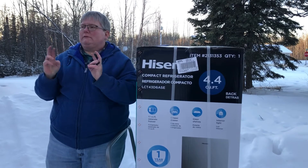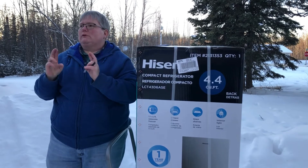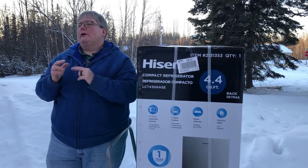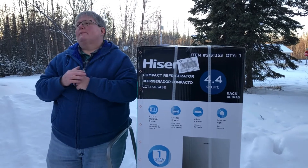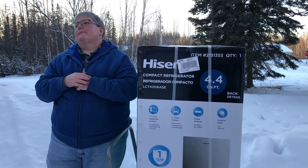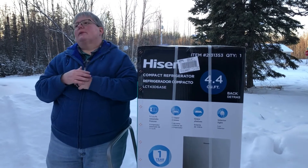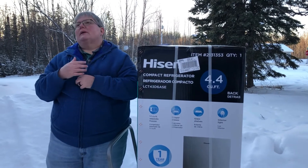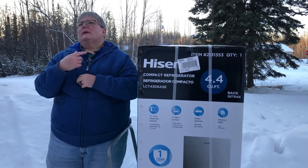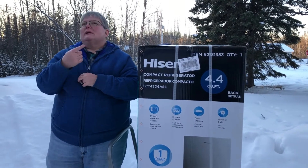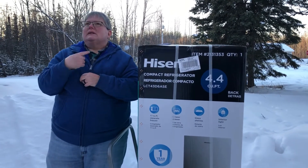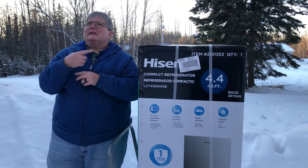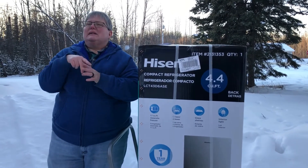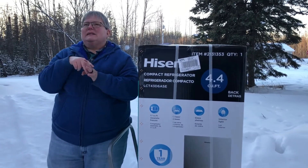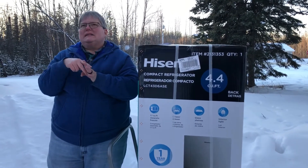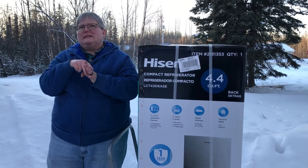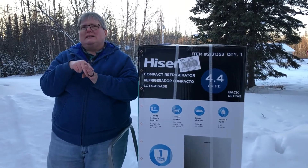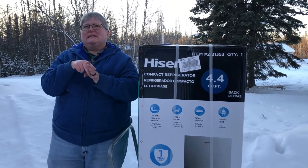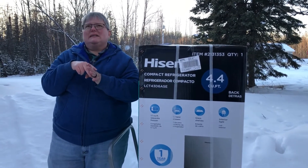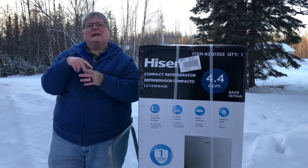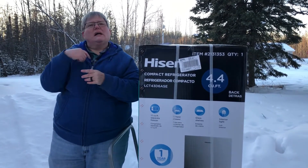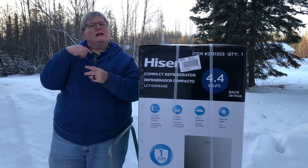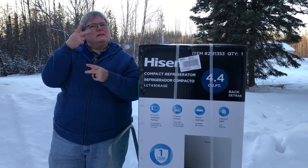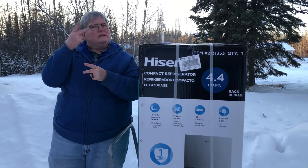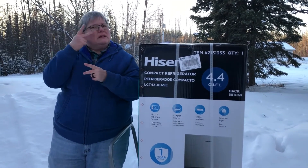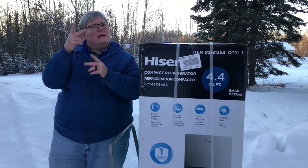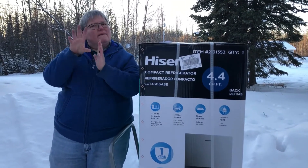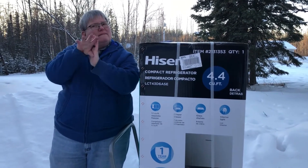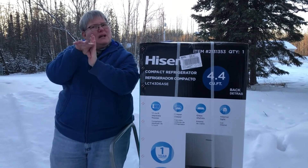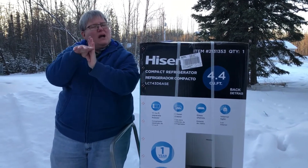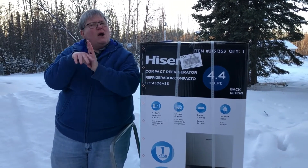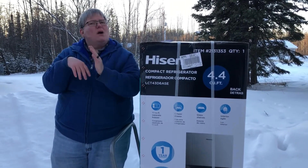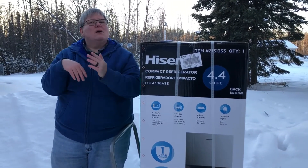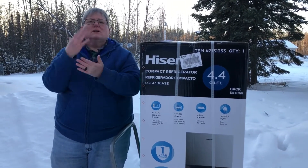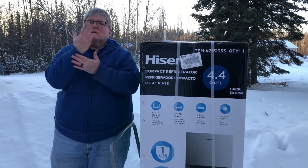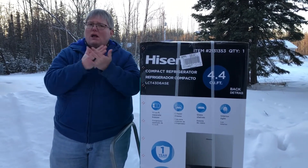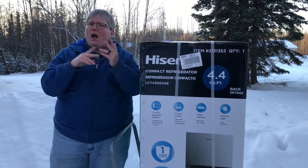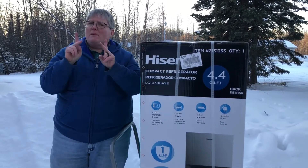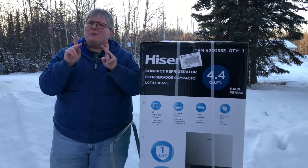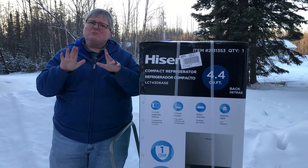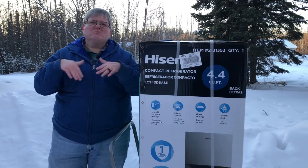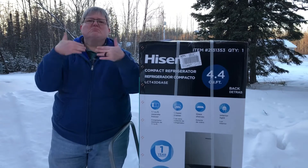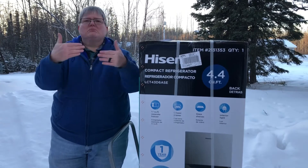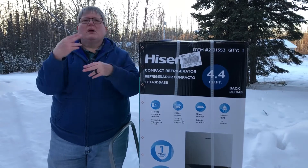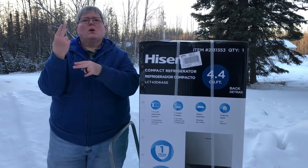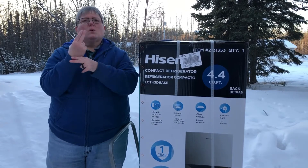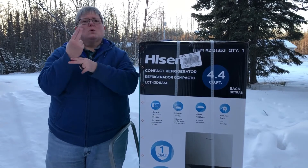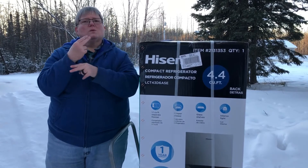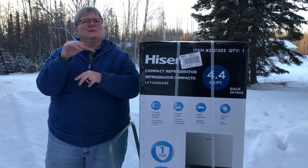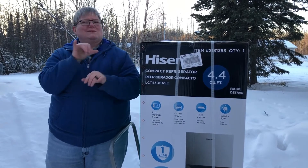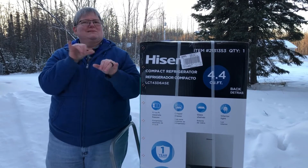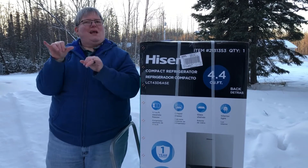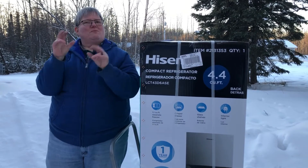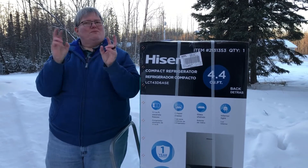An RV refrigerator is expensive. So we debated and watching videos some people have gone ahead